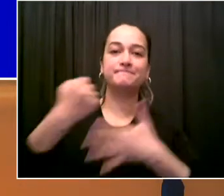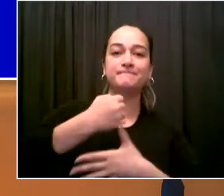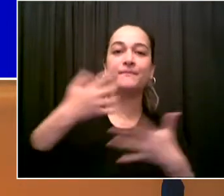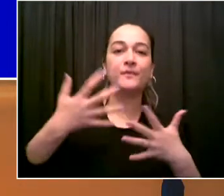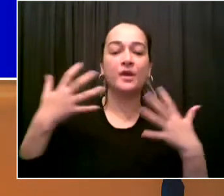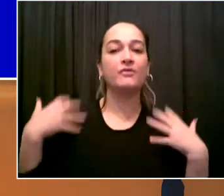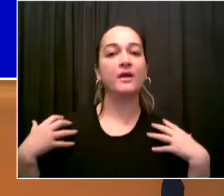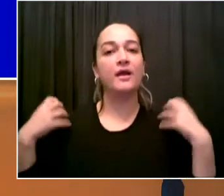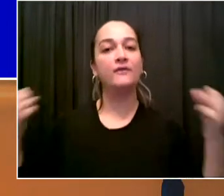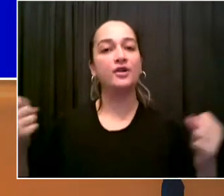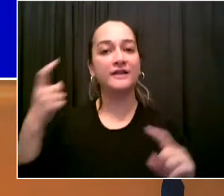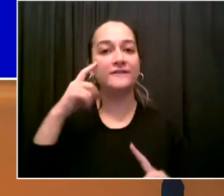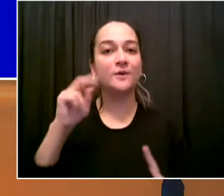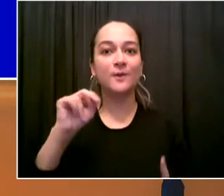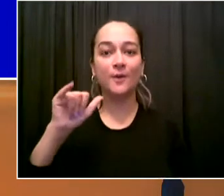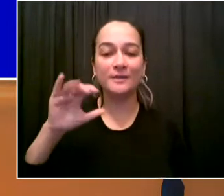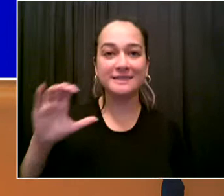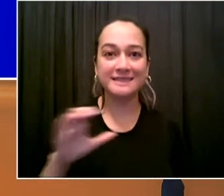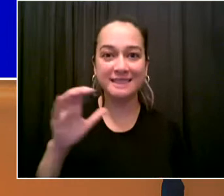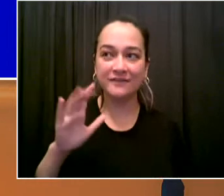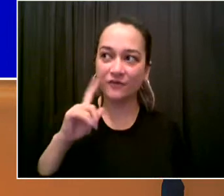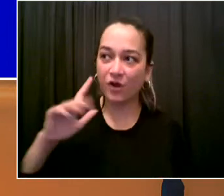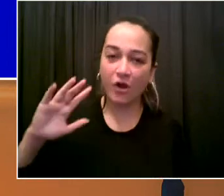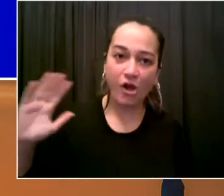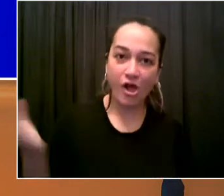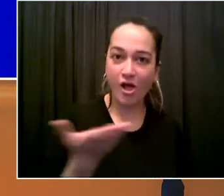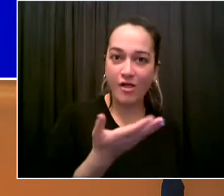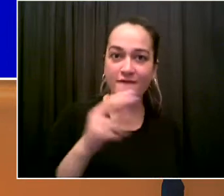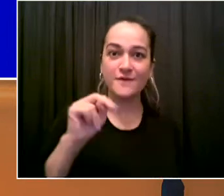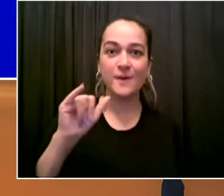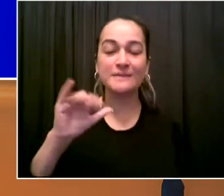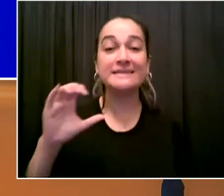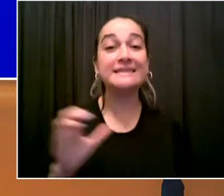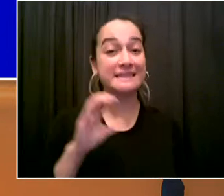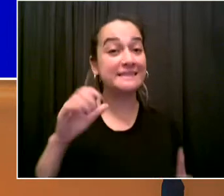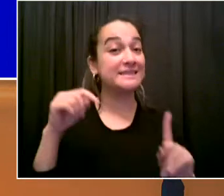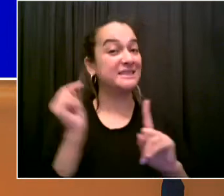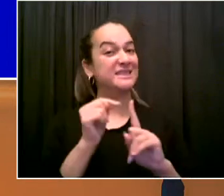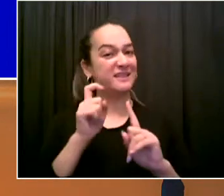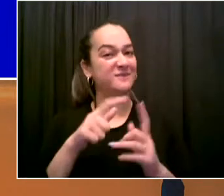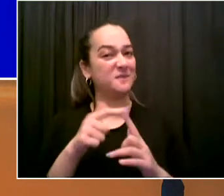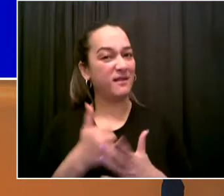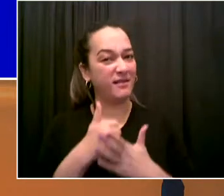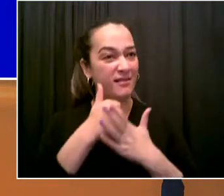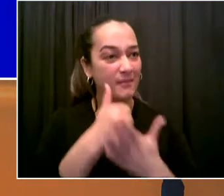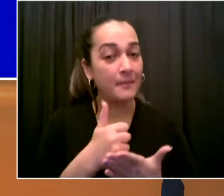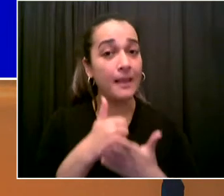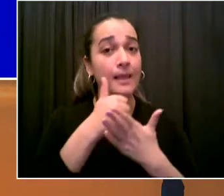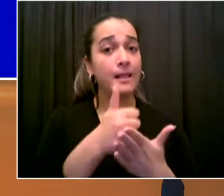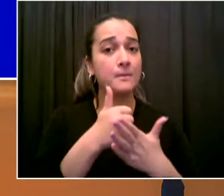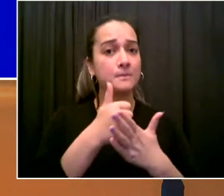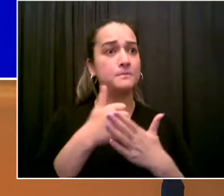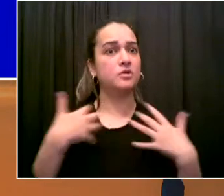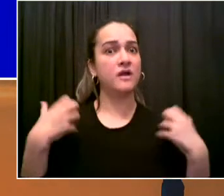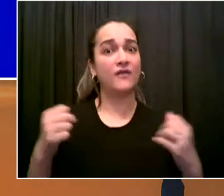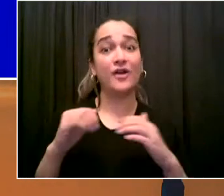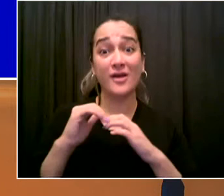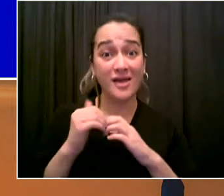ABOUT FIGHTING BACK COVID-19, WHEN IN THIS FINAL BATTLE WE GET TO TALK ABOUT RECOVERY.